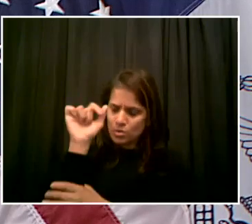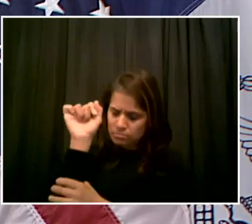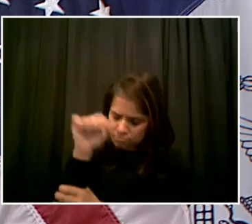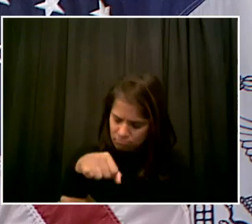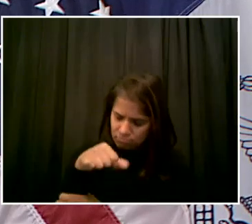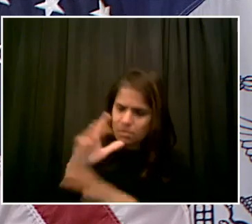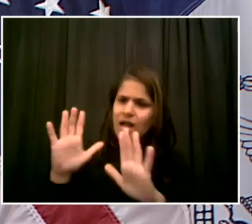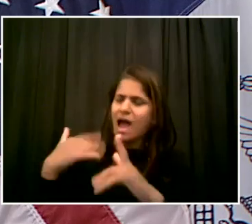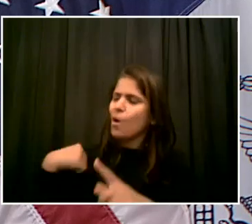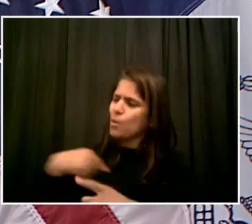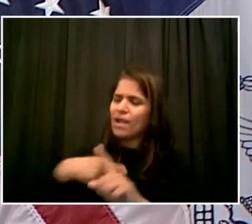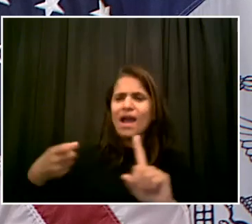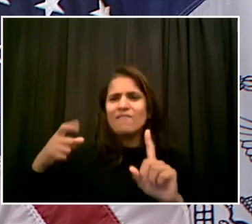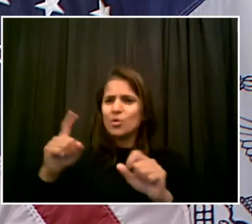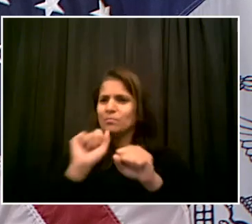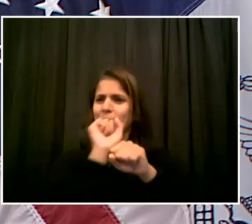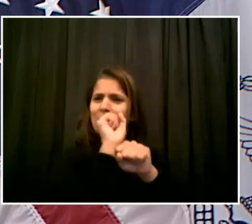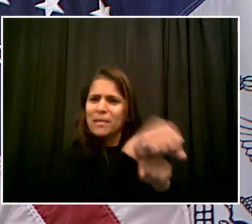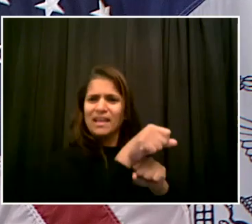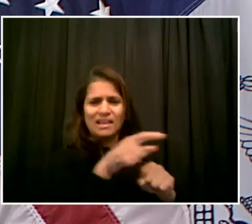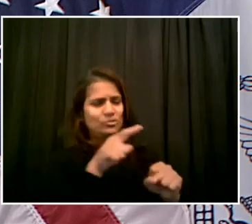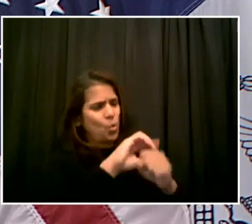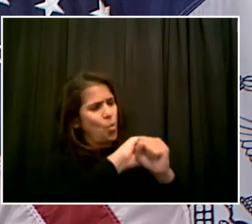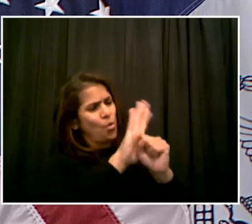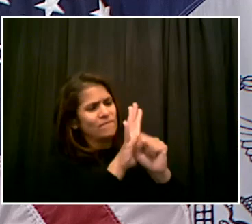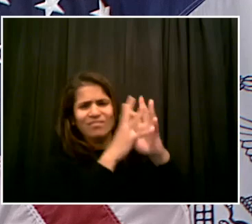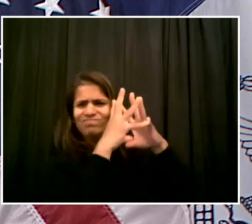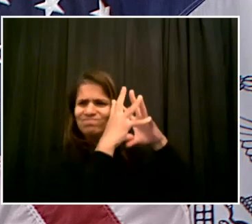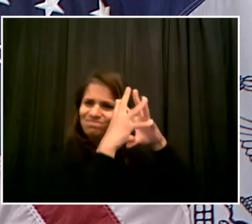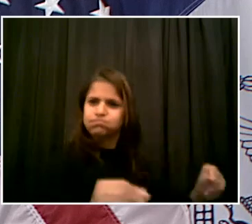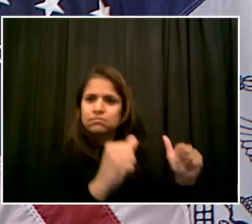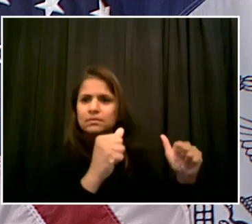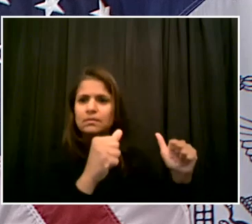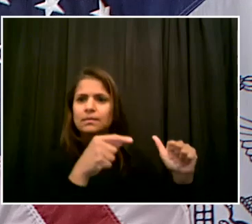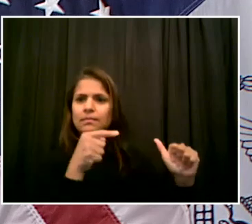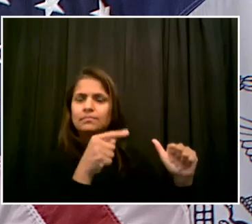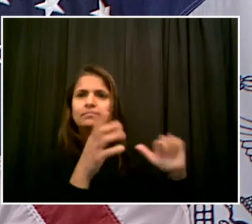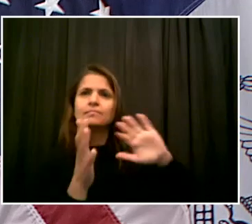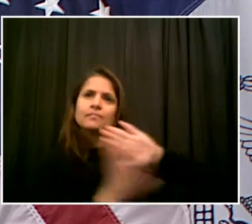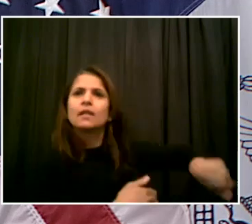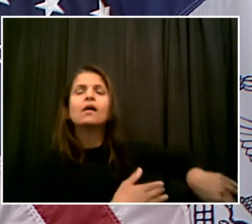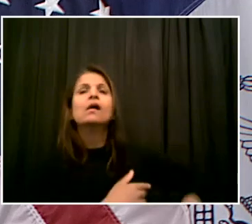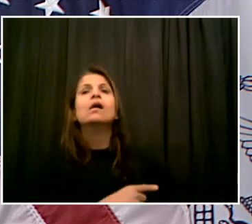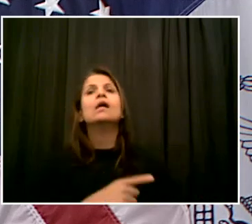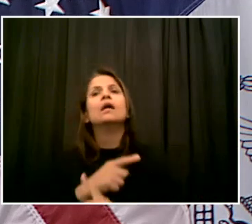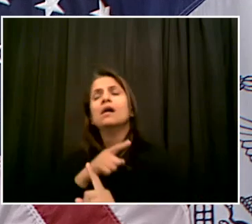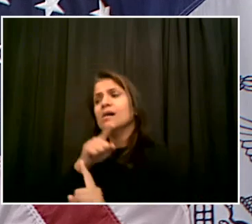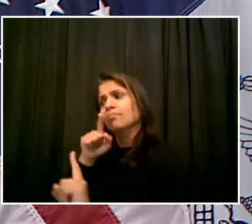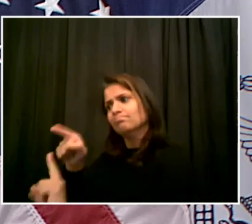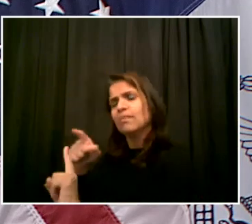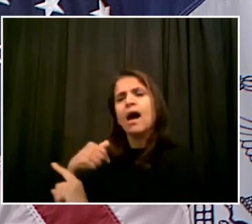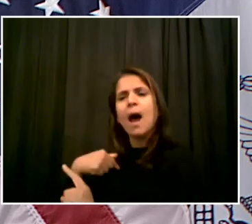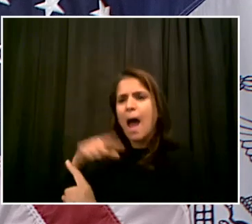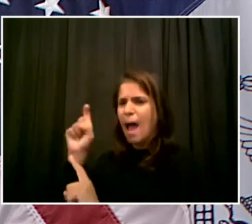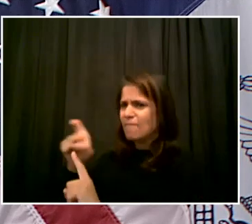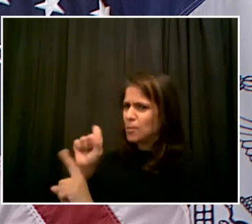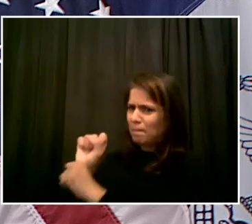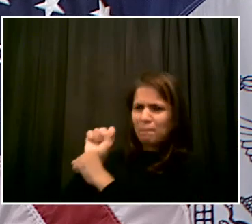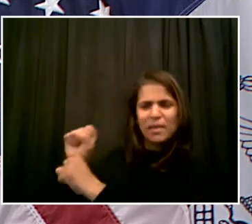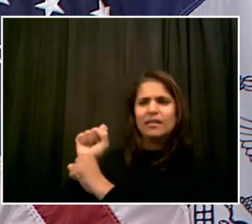AND WE WILL OVERCOME THIS CRISIS. WE REA STRONGE THAN THE ORCONAVIRUS AND STRONGER THAN